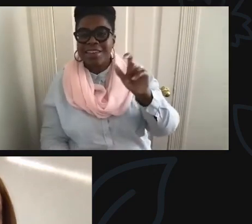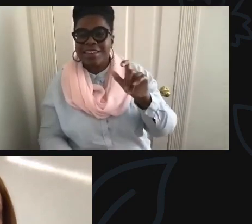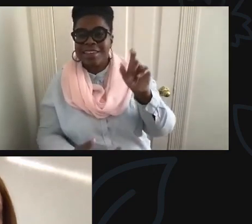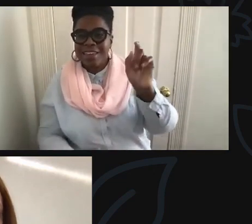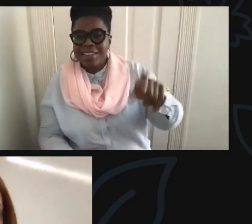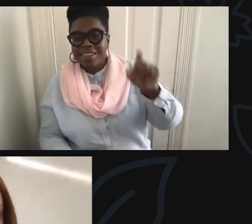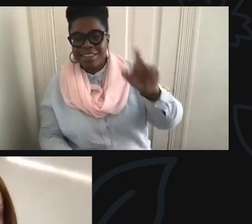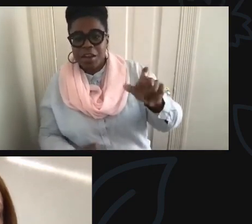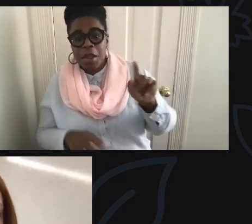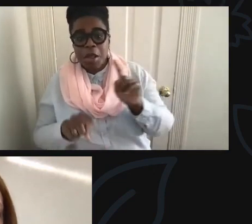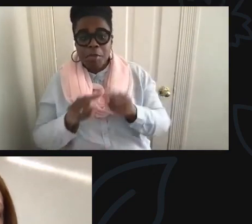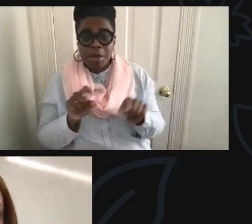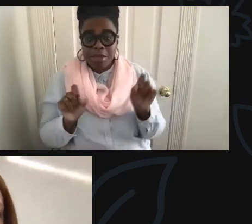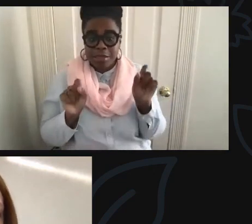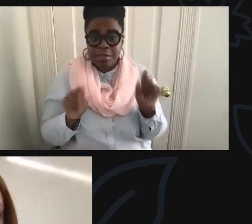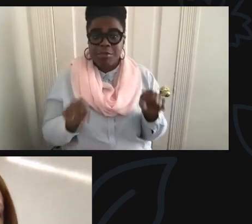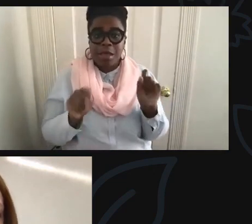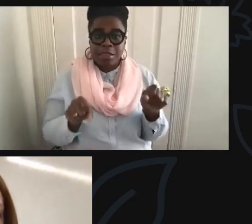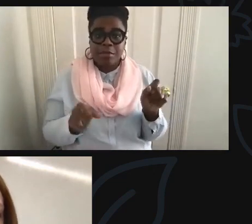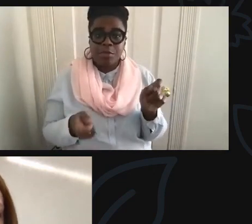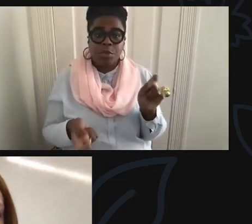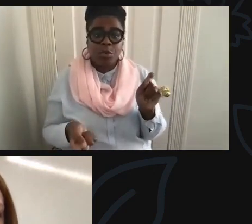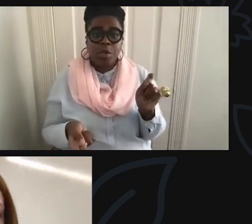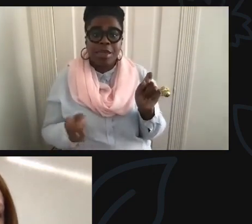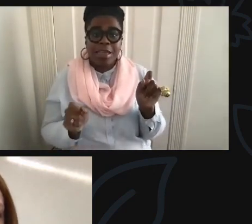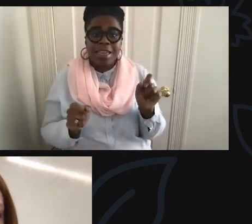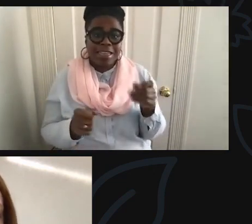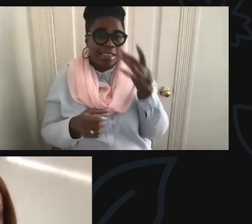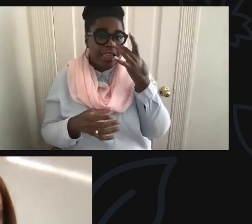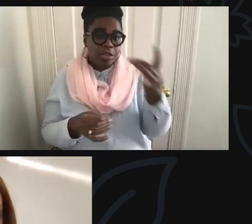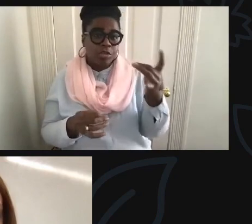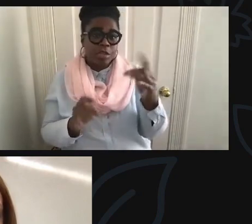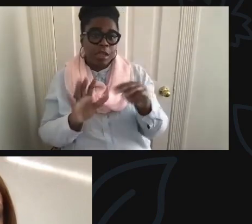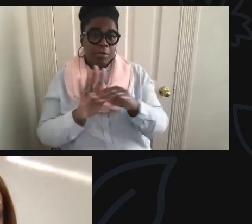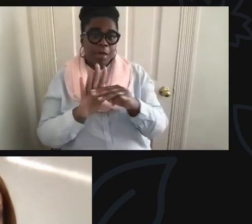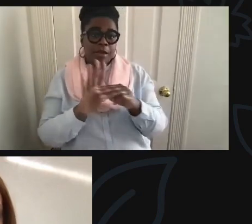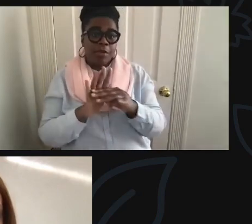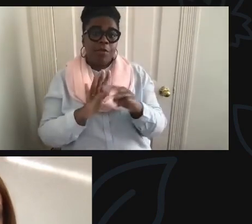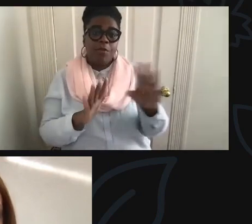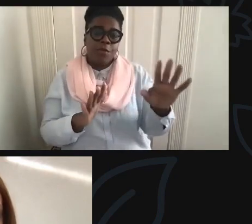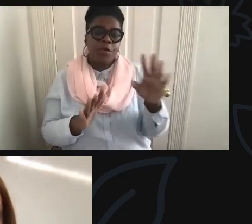likely that this could this could be an interesting model for diet induced obesity in mice.